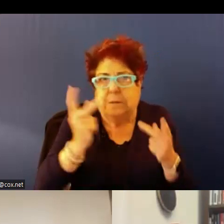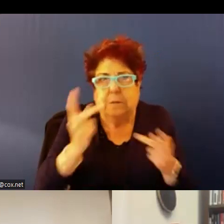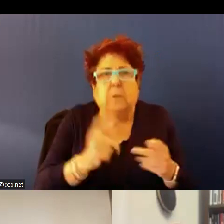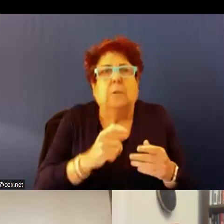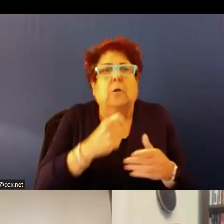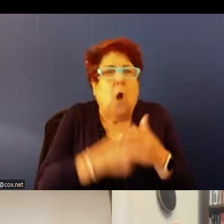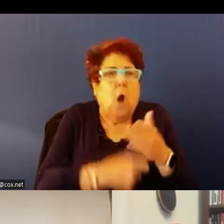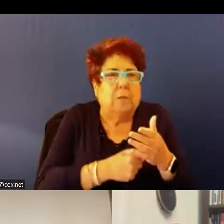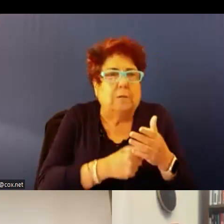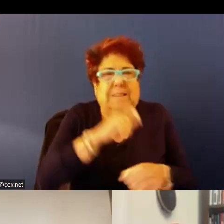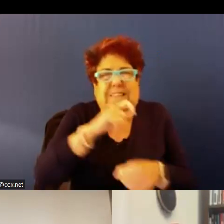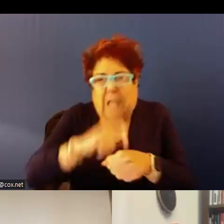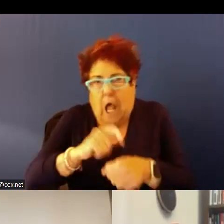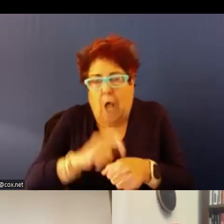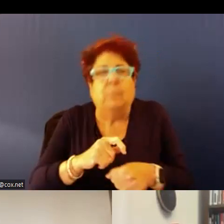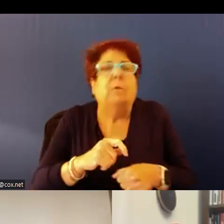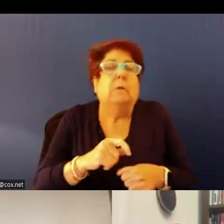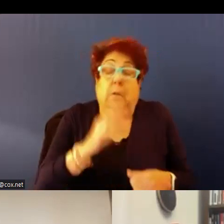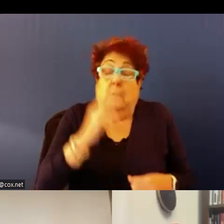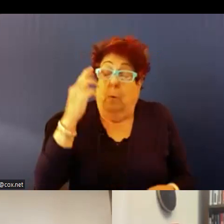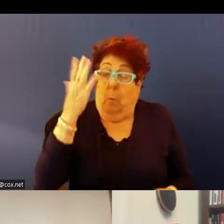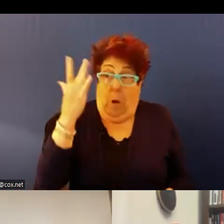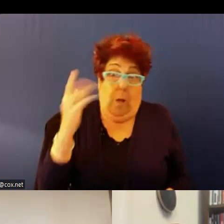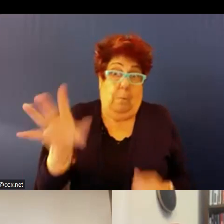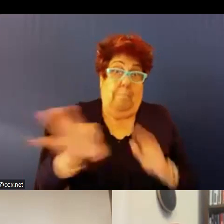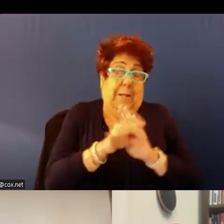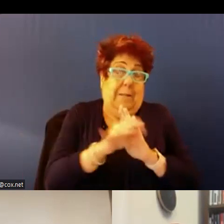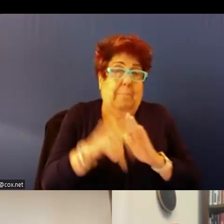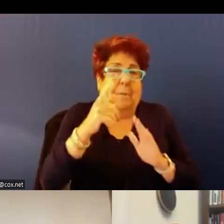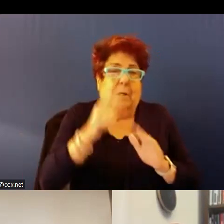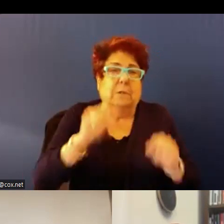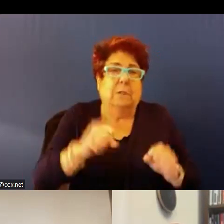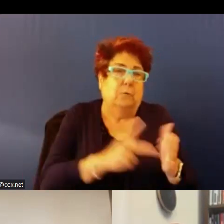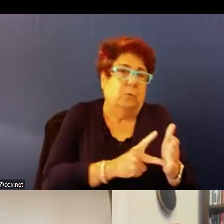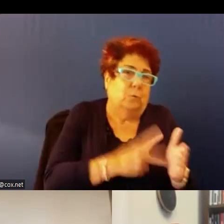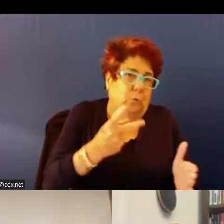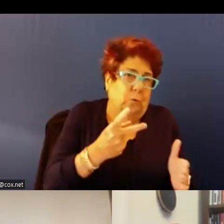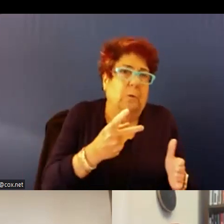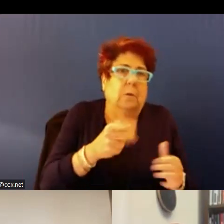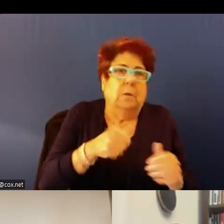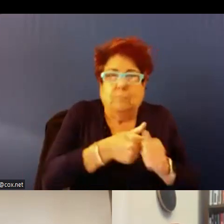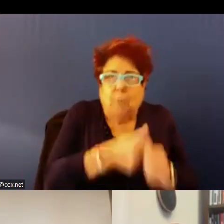The reason we chose it is because we can duly track that healthcare side. Health outcomes,